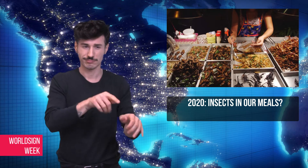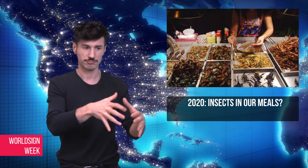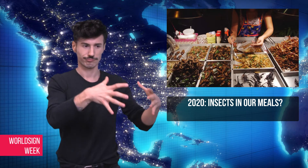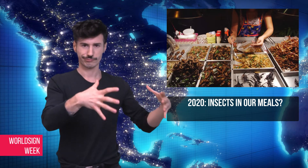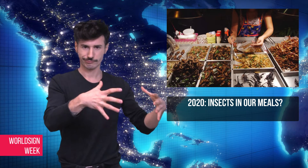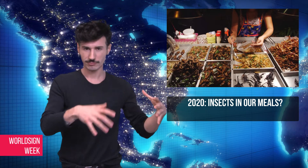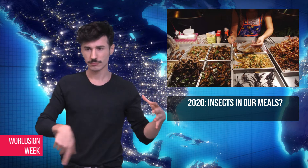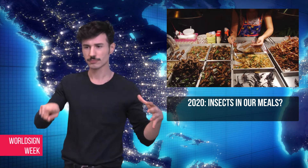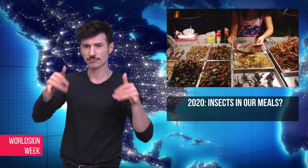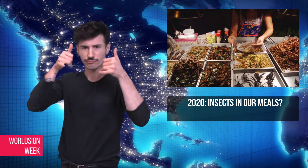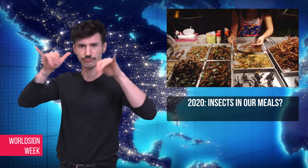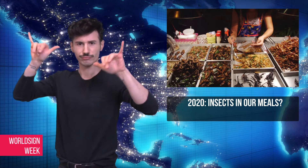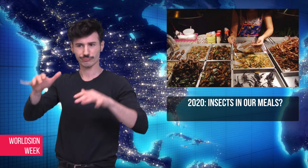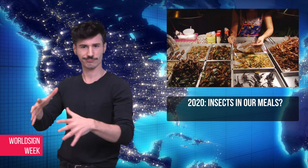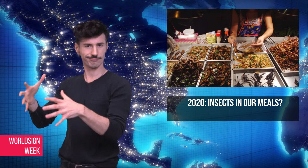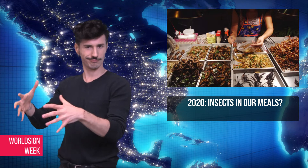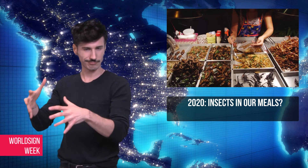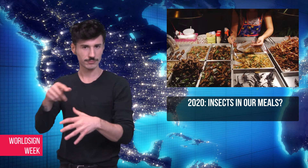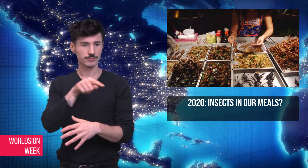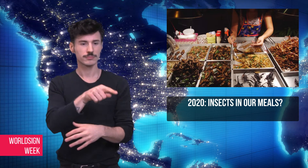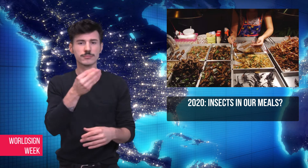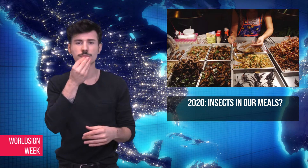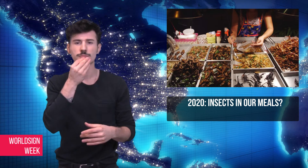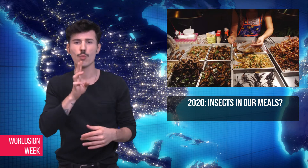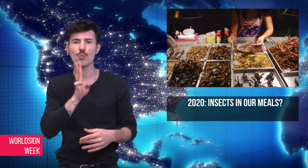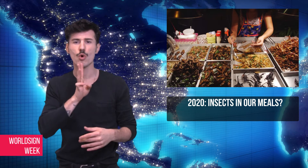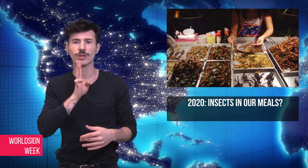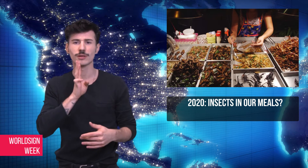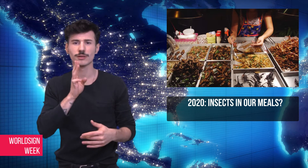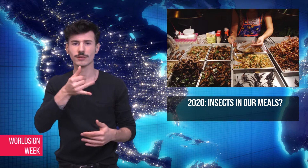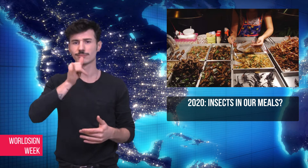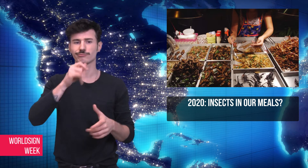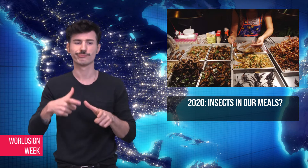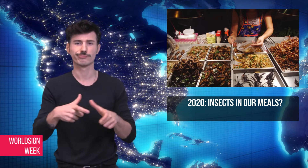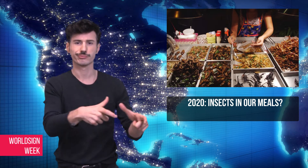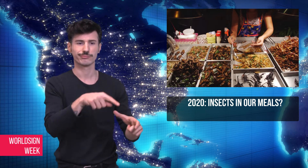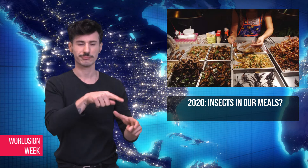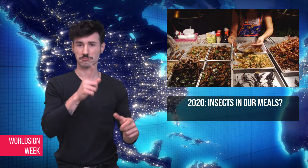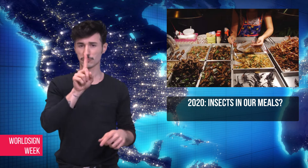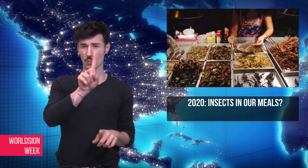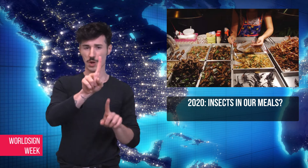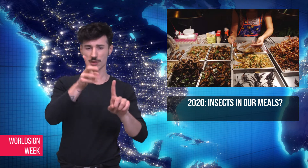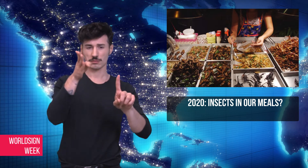1/1,000 of the amount of water that cattle need to